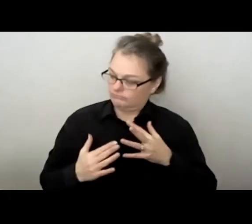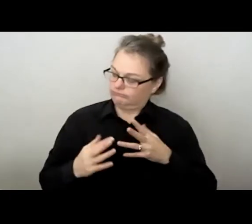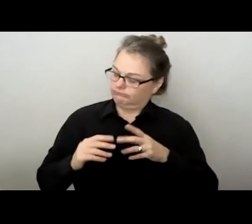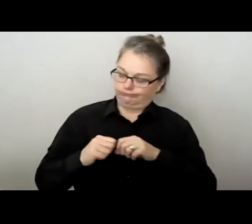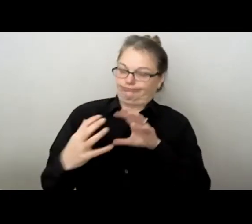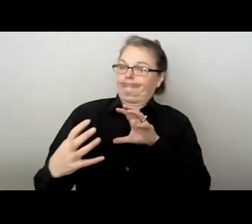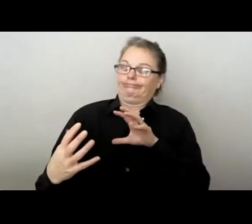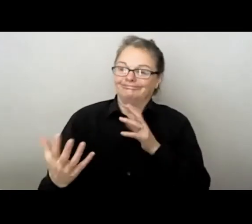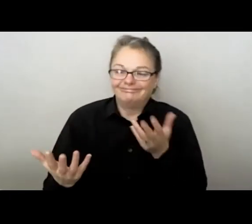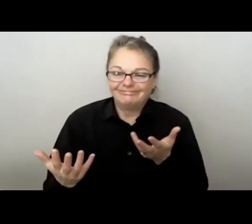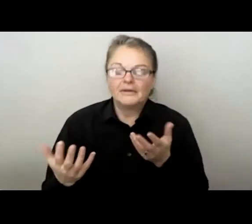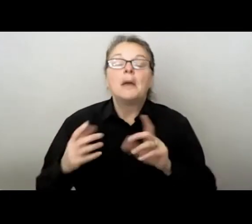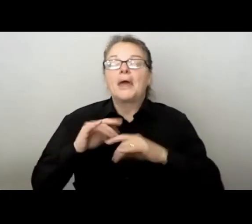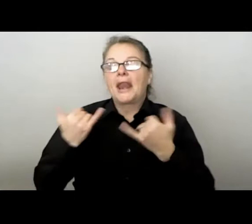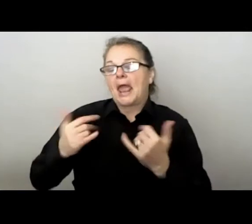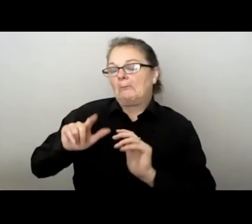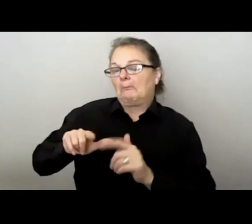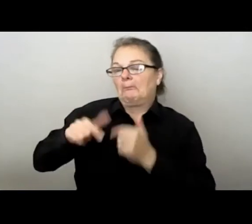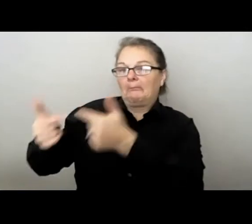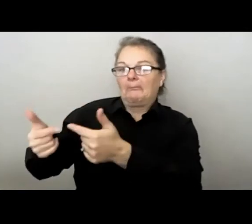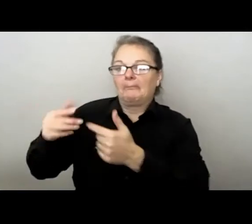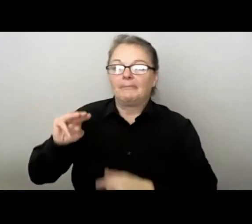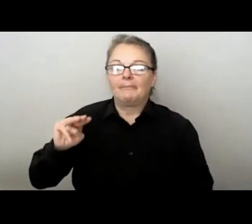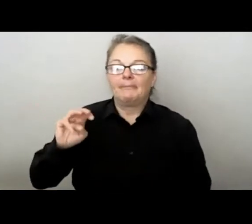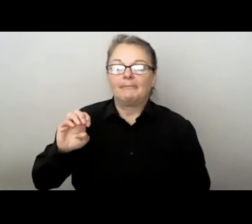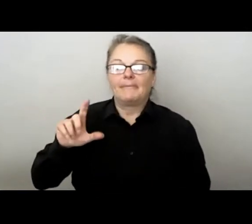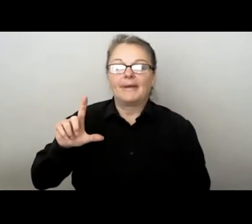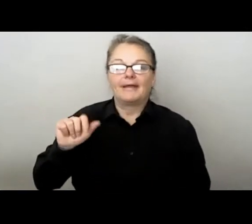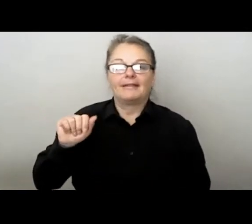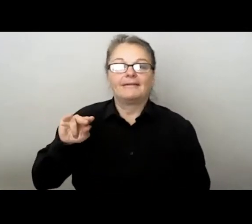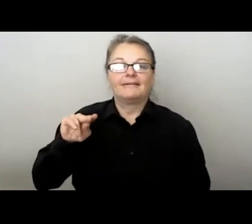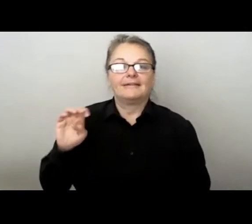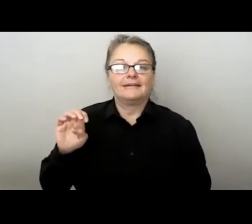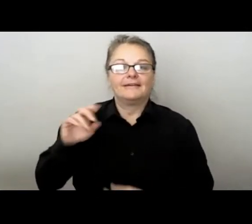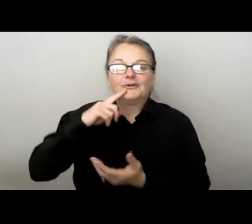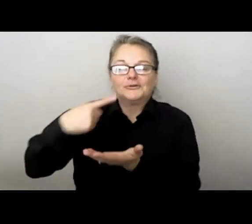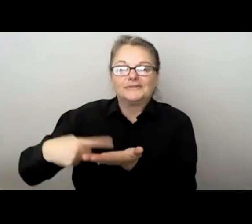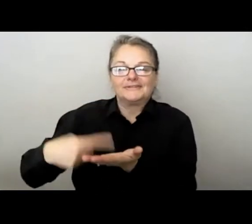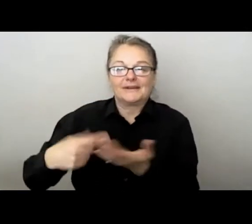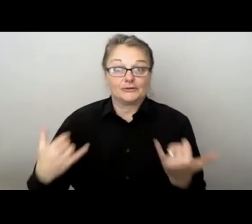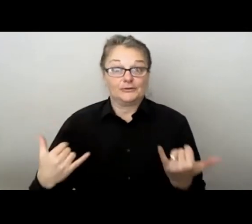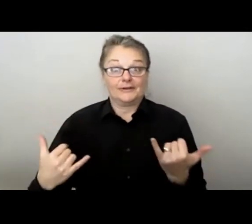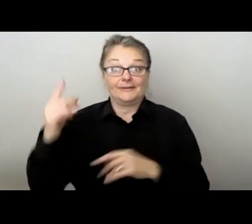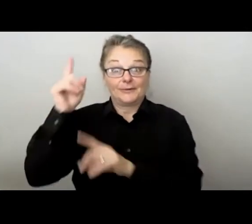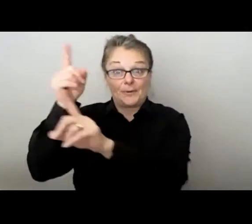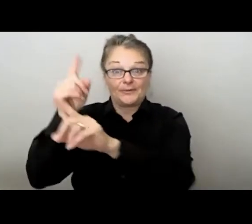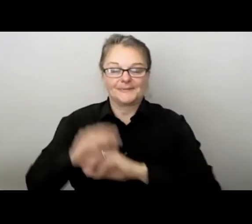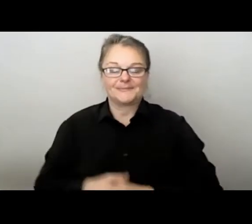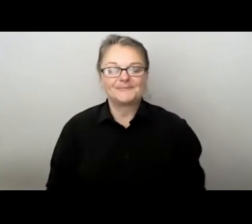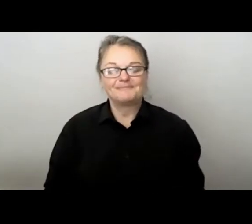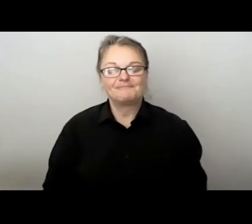TO TALK A LITTLE BIT ABOUT THE GOALS OF TODAY. MELANIE: THE GOALS OF THIS WORKSHOP ARE TO